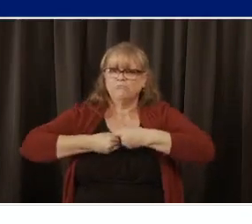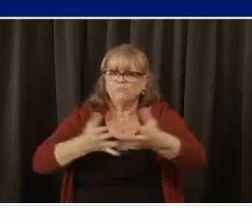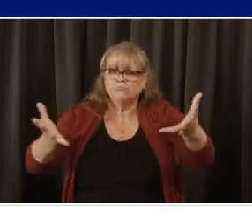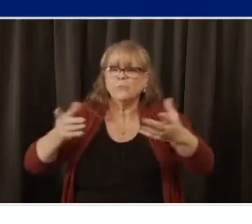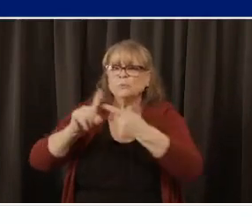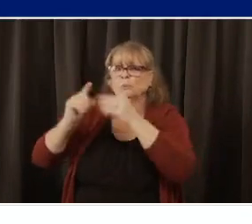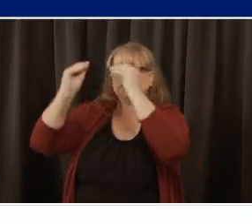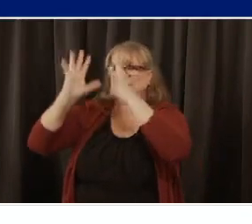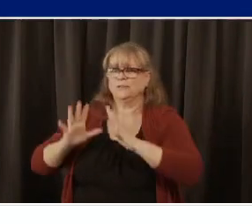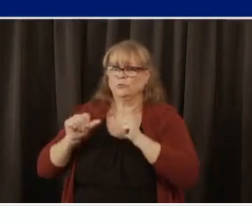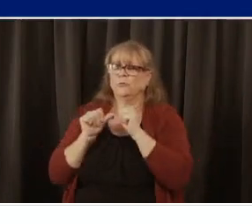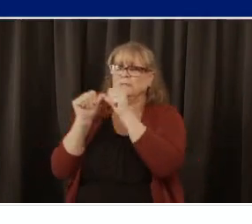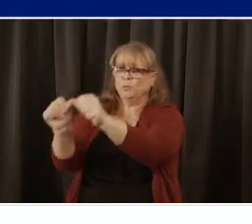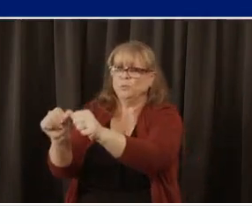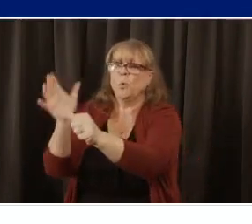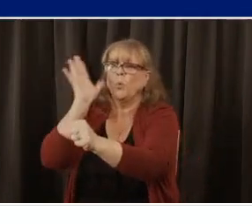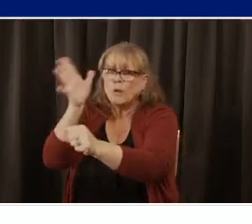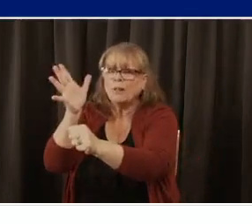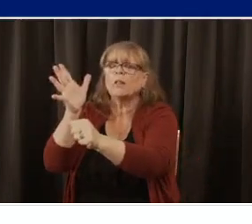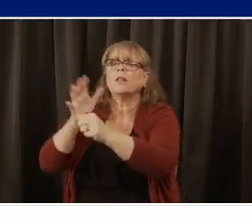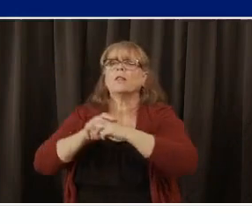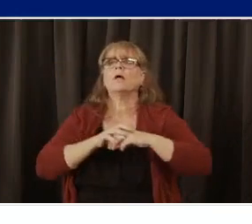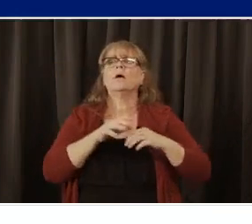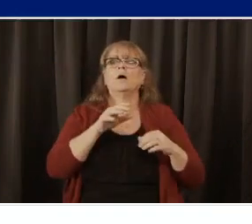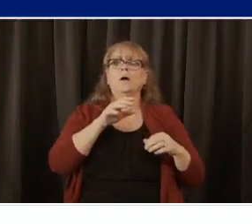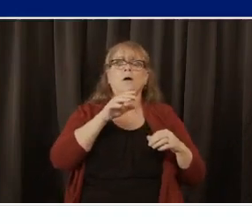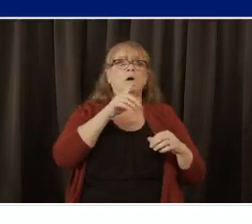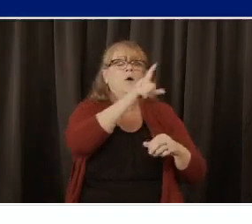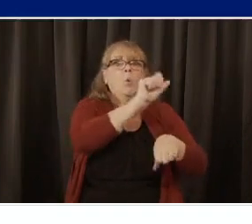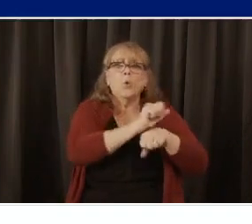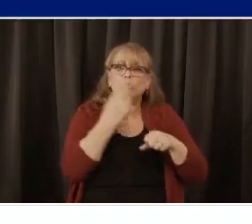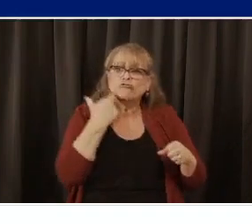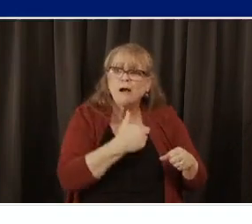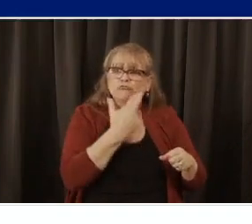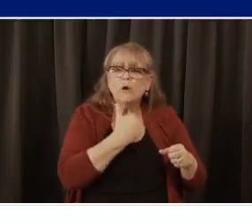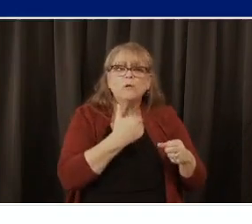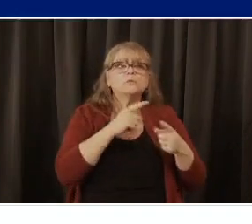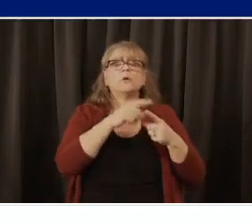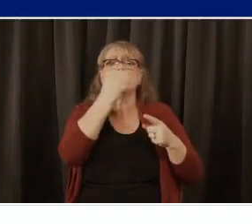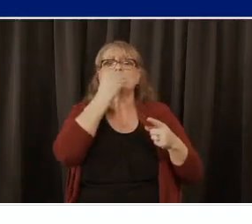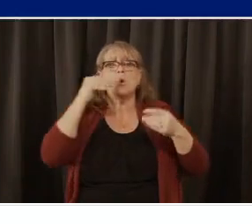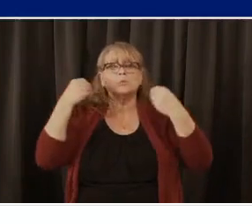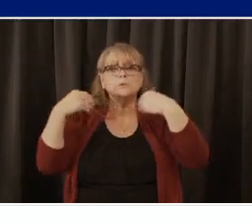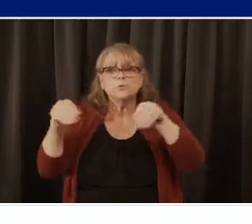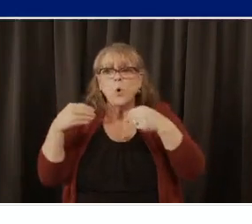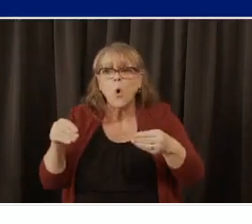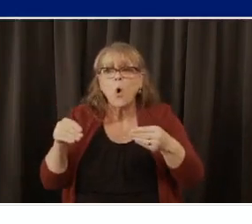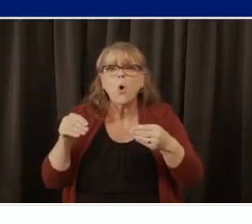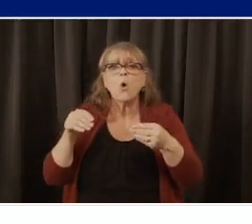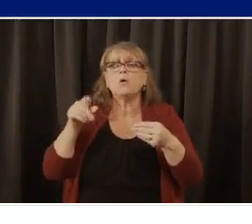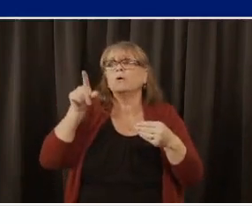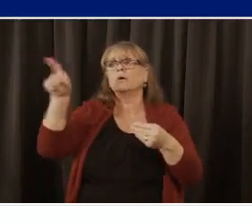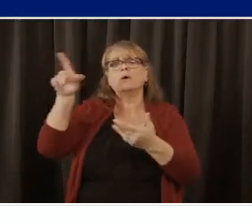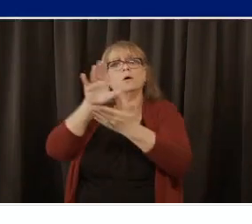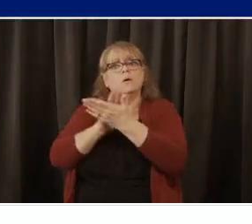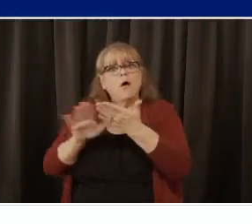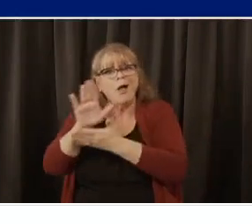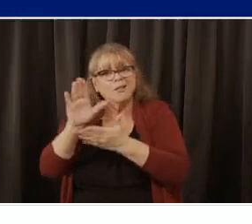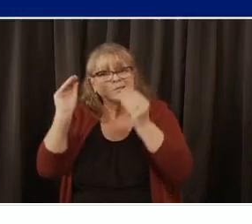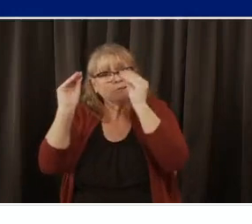month, hardworking Coloradans that have educate our students have gotten over 150,000 test kits.